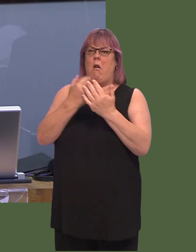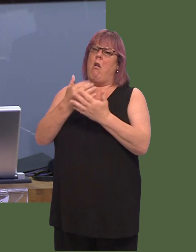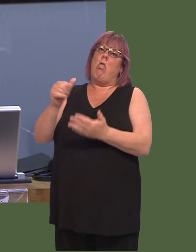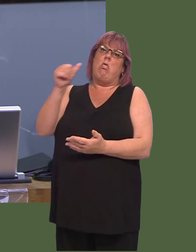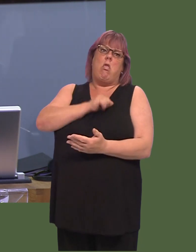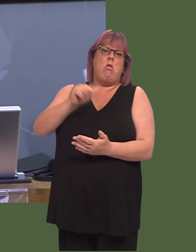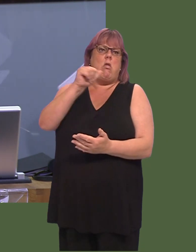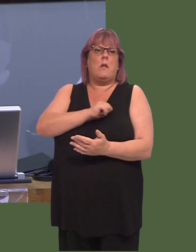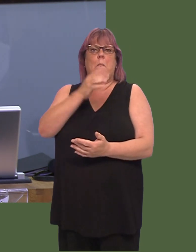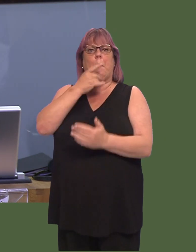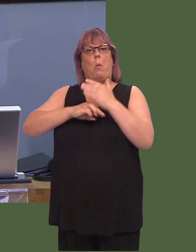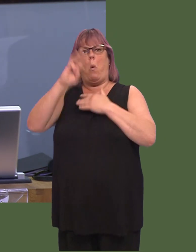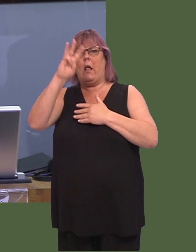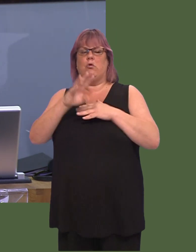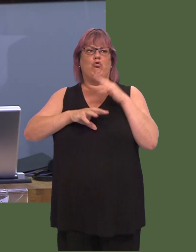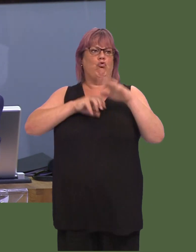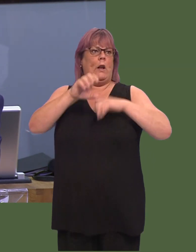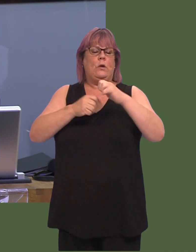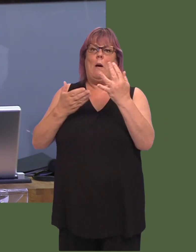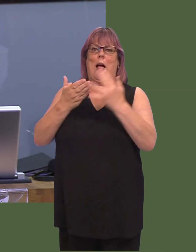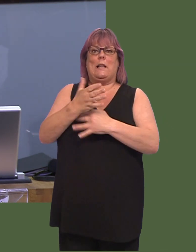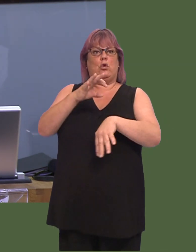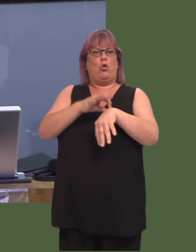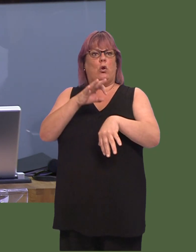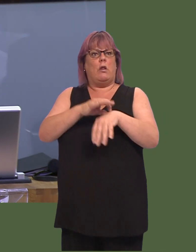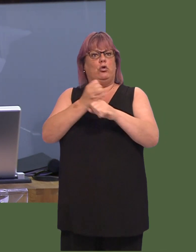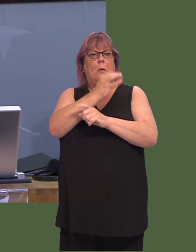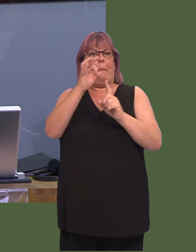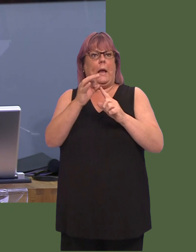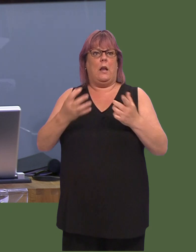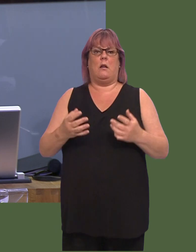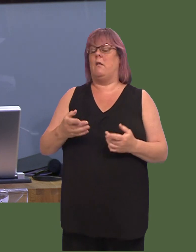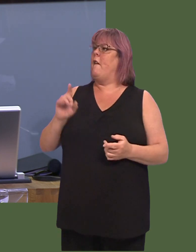and thousands of people across Wales are still struggling to access their GP.